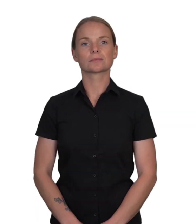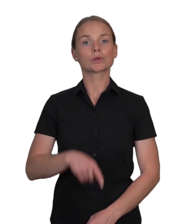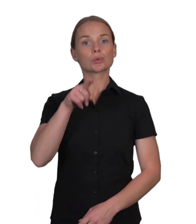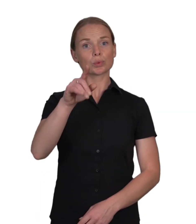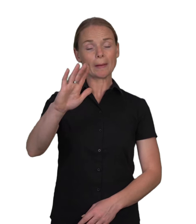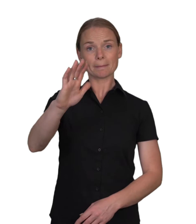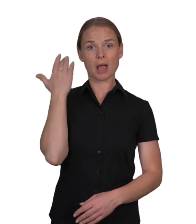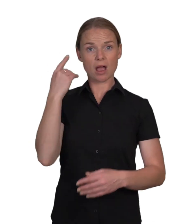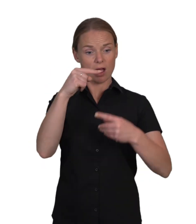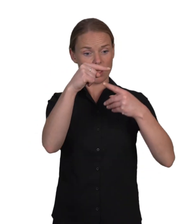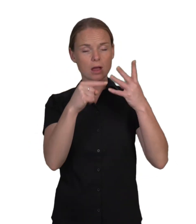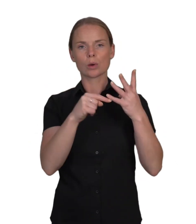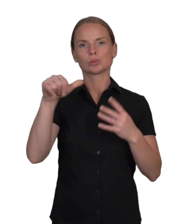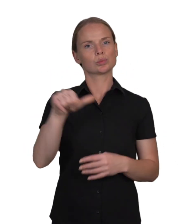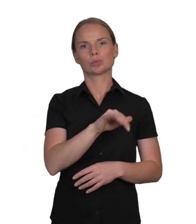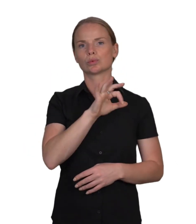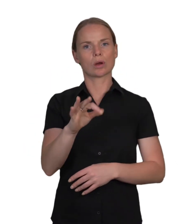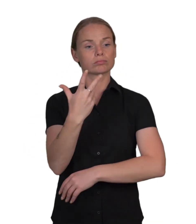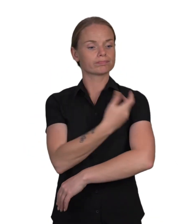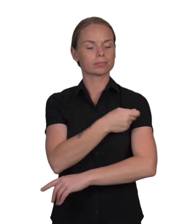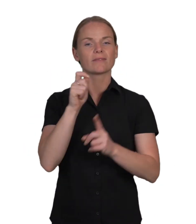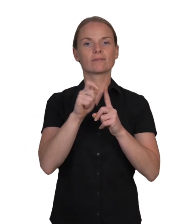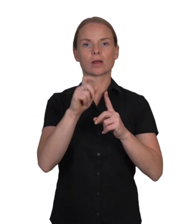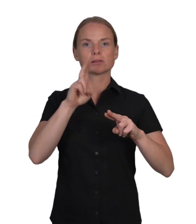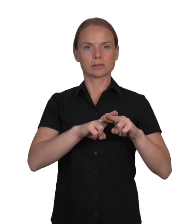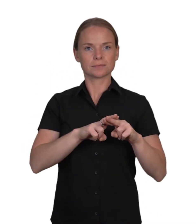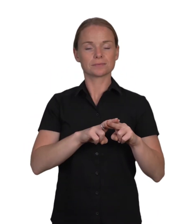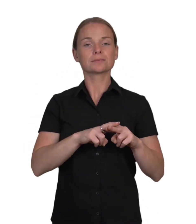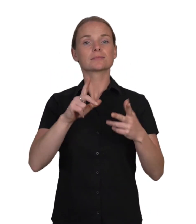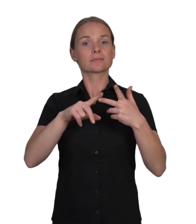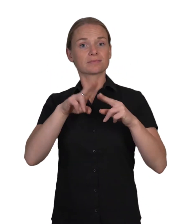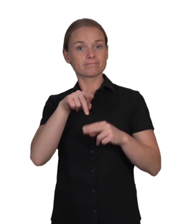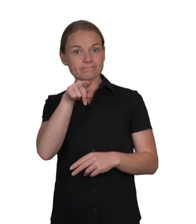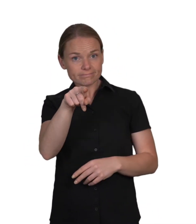You should not receive this vaccine if you have had